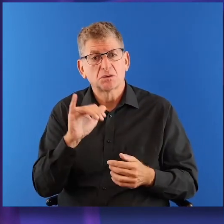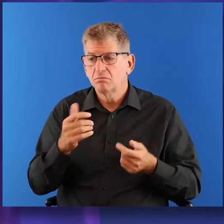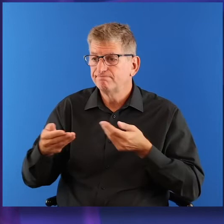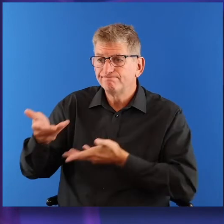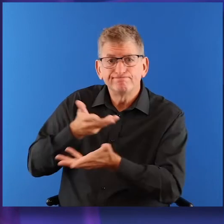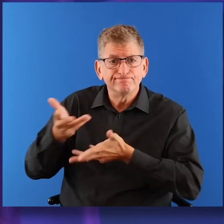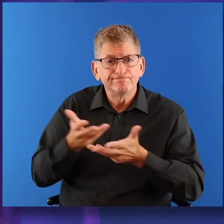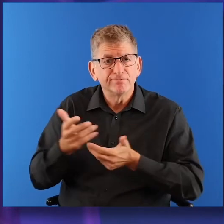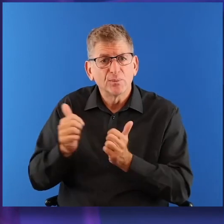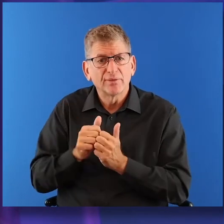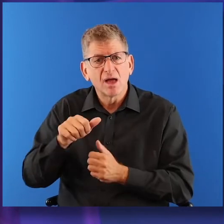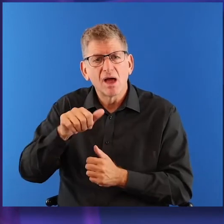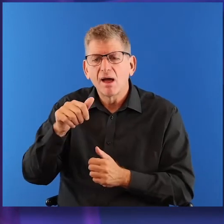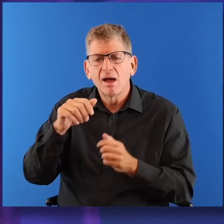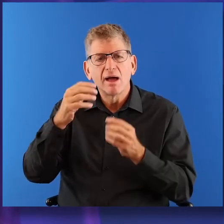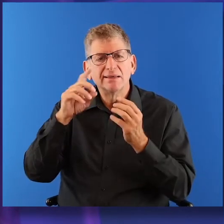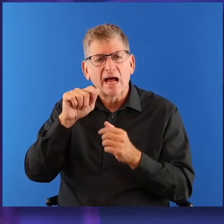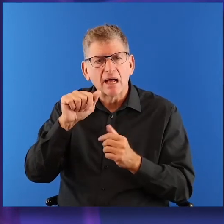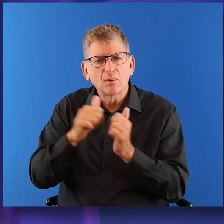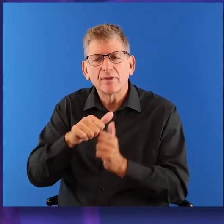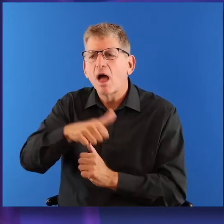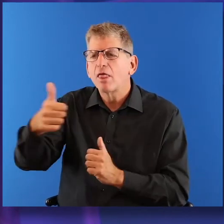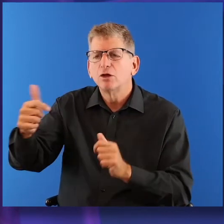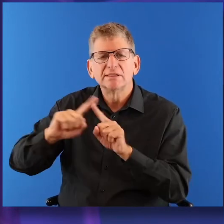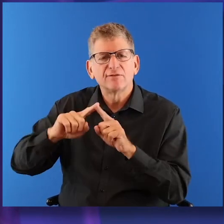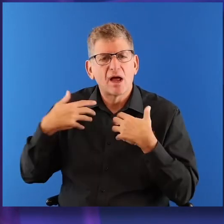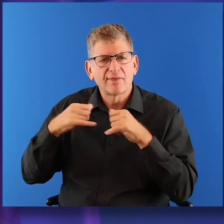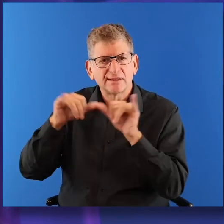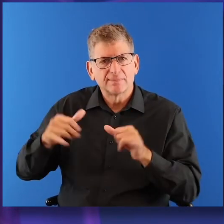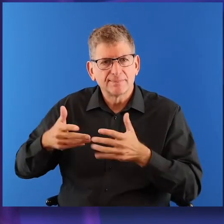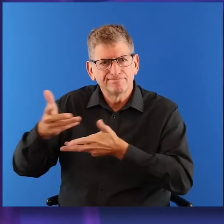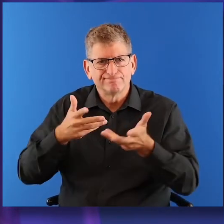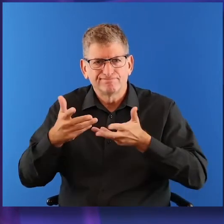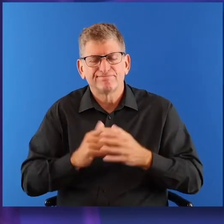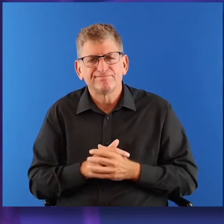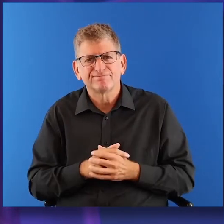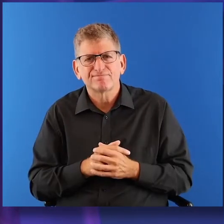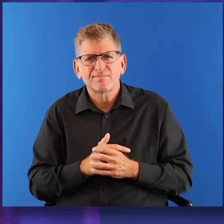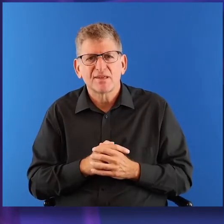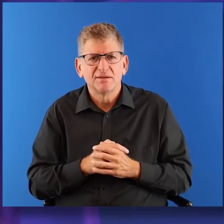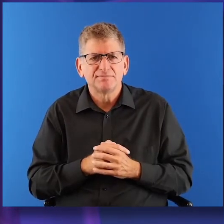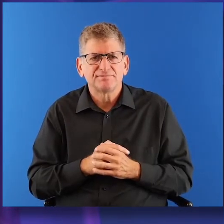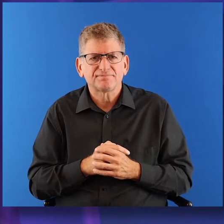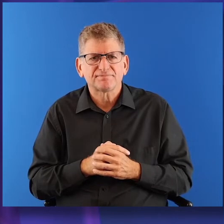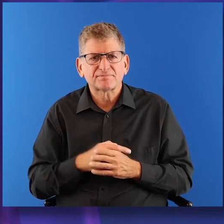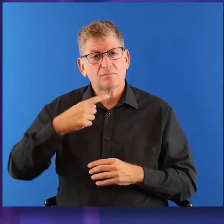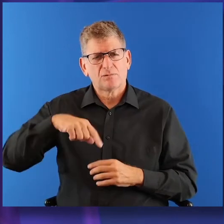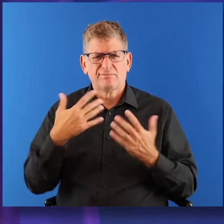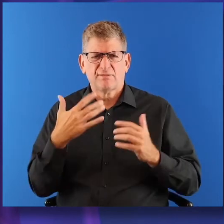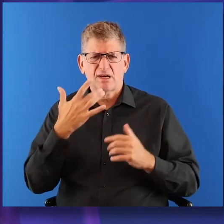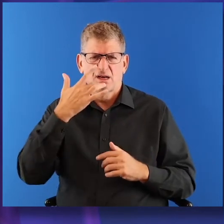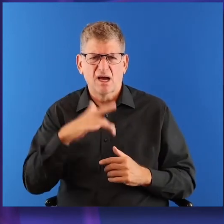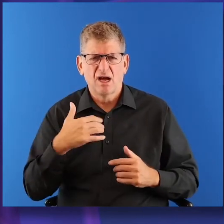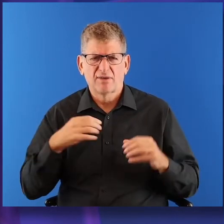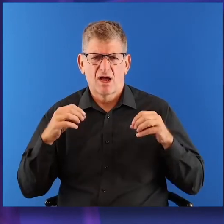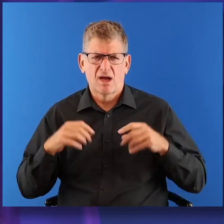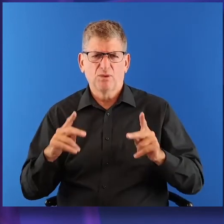as well as exchanging medical data with other health systems. We have the lucky opportunity these days